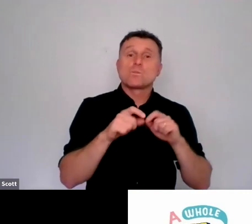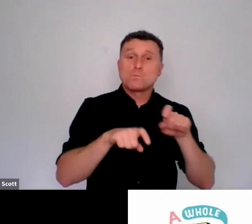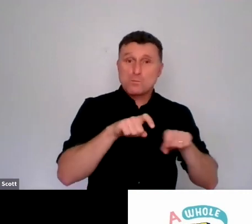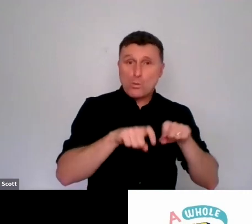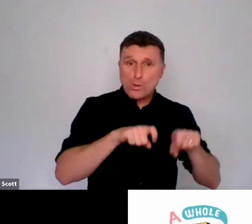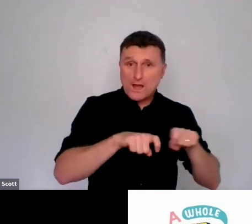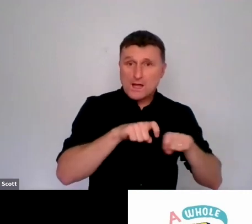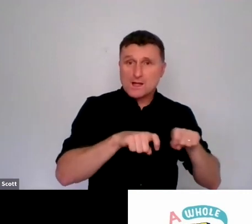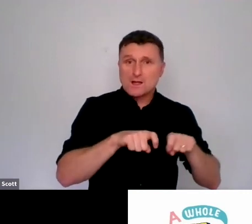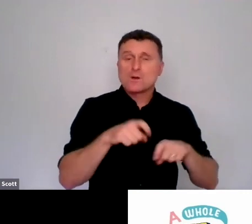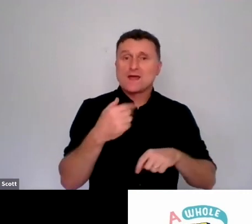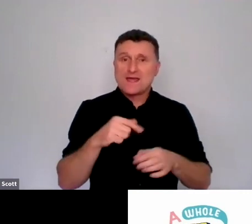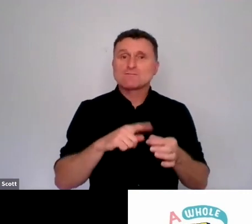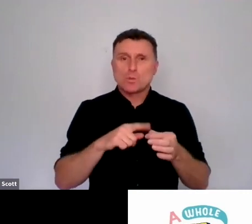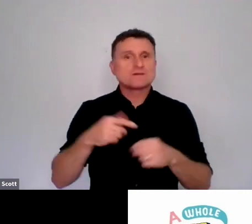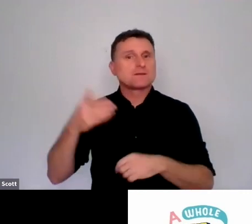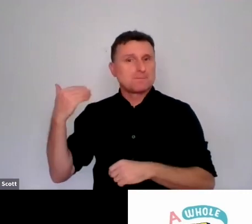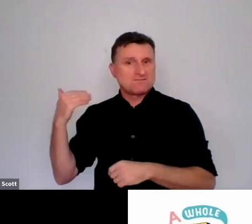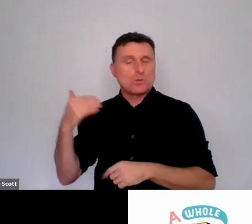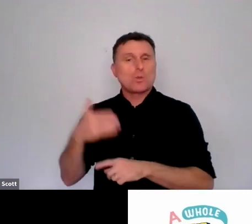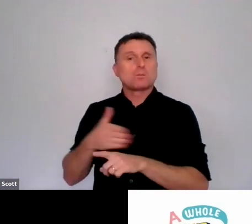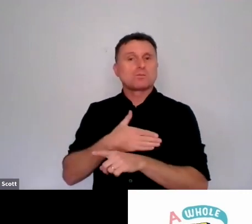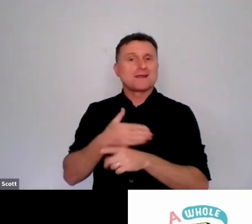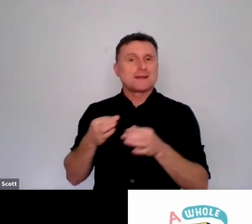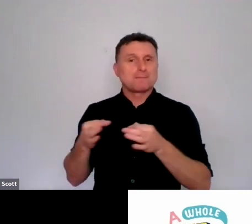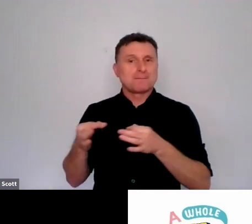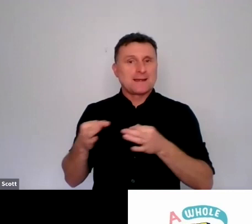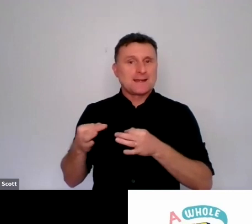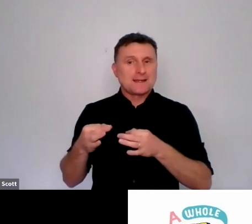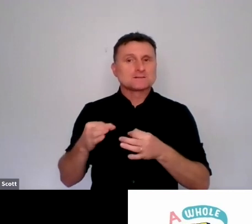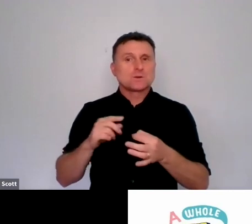and hopefully you might be able to provide us with some answers for them.